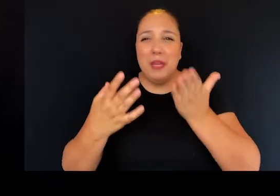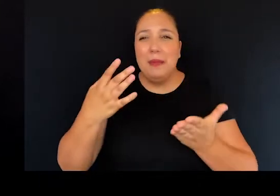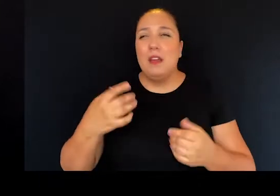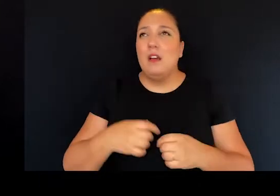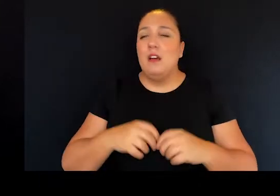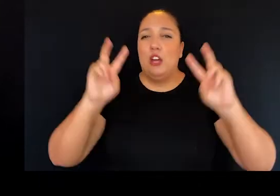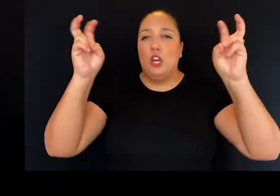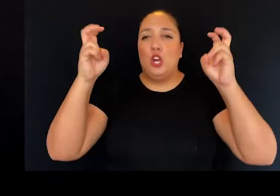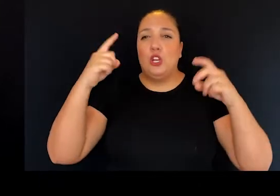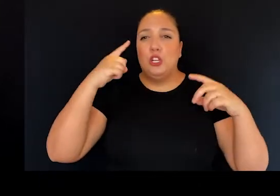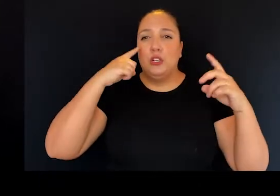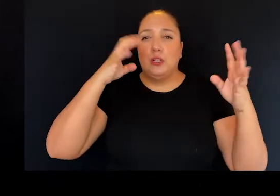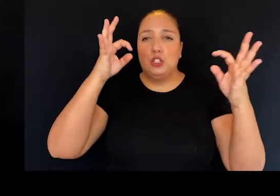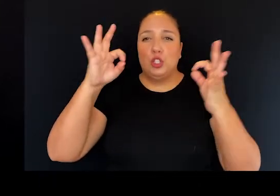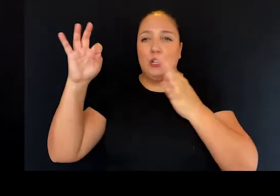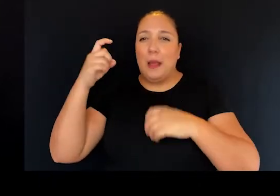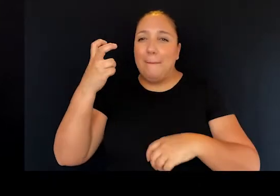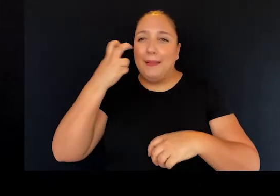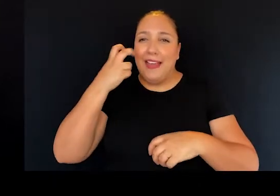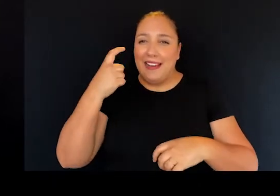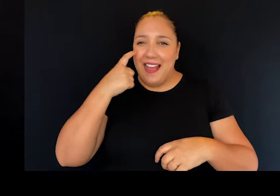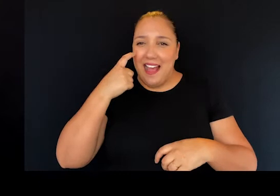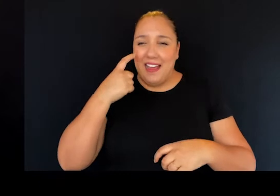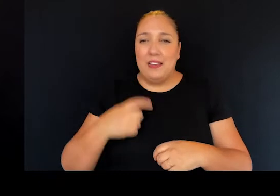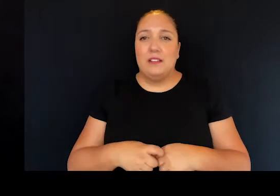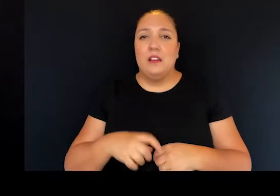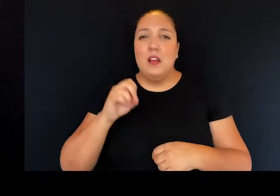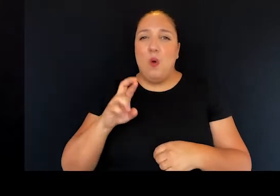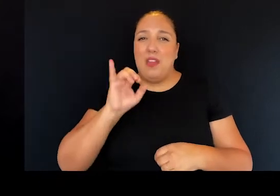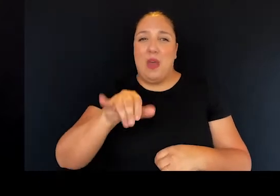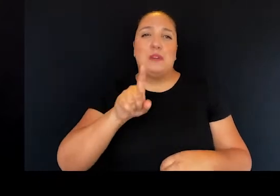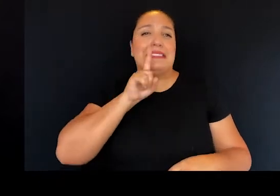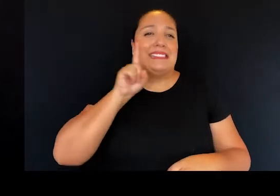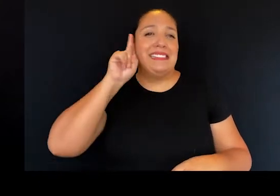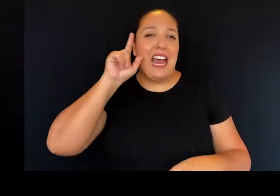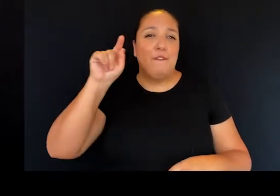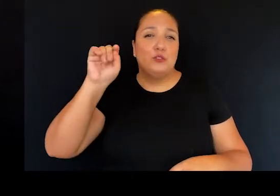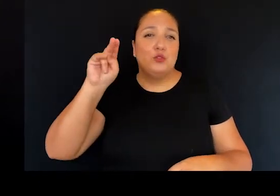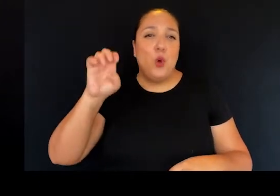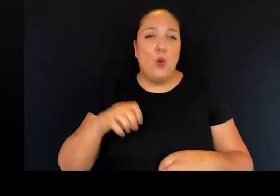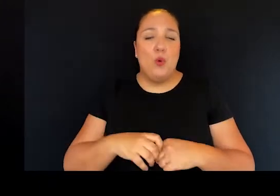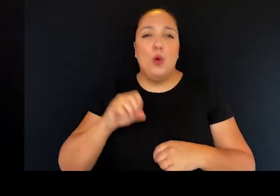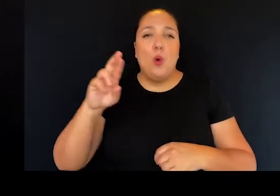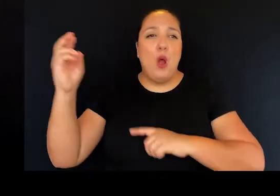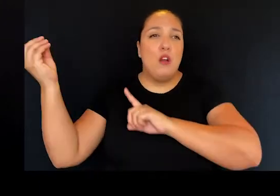or you know, something that was "deaf tone" or "falling on deaf ears,"